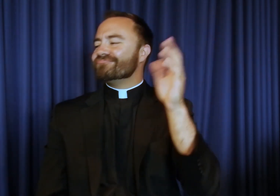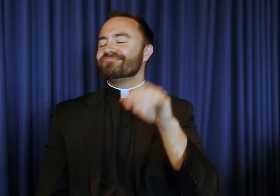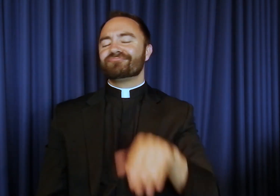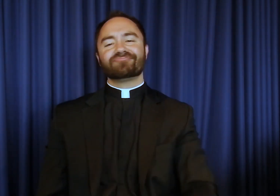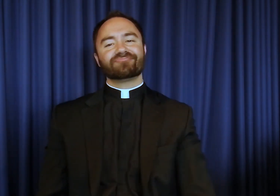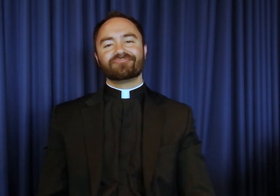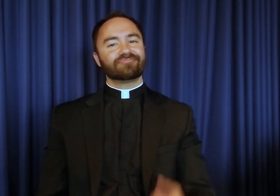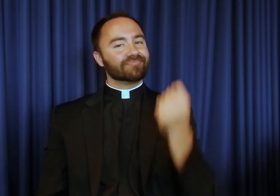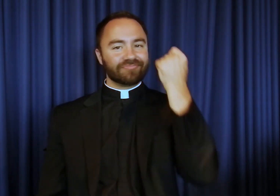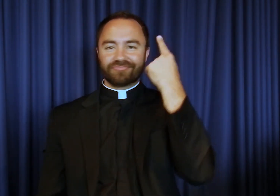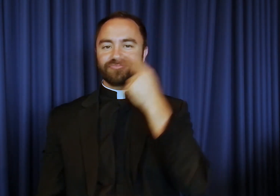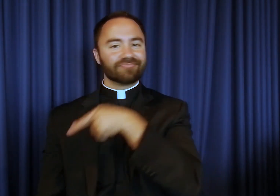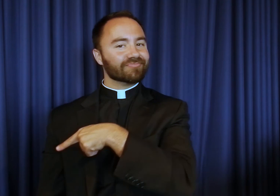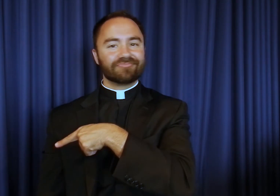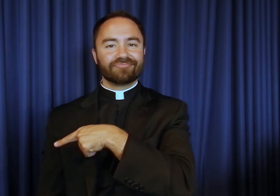mean what do you think? It is that we do up there